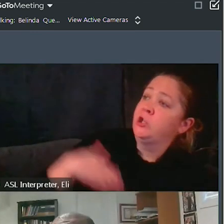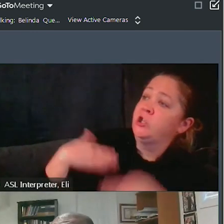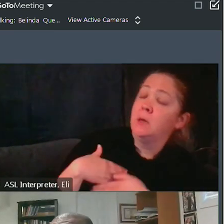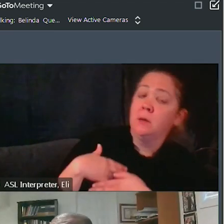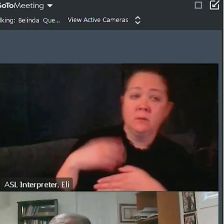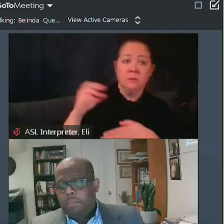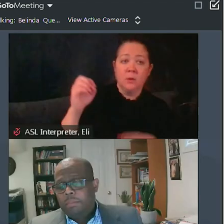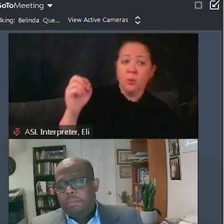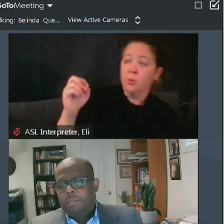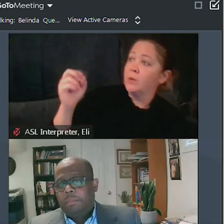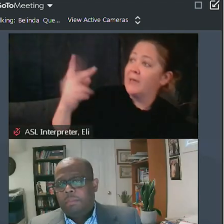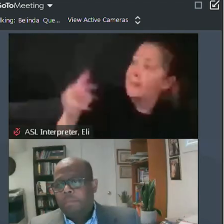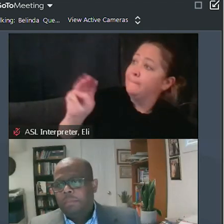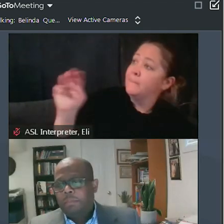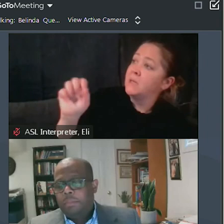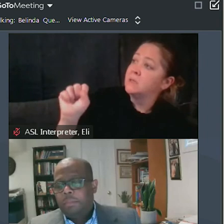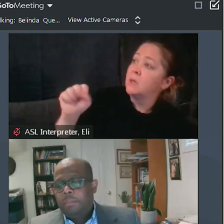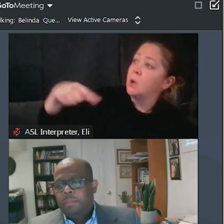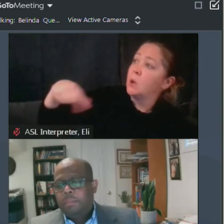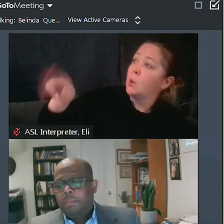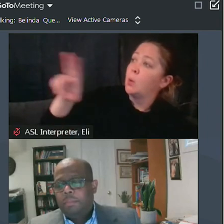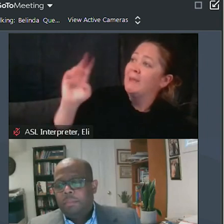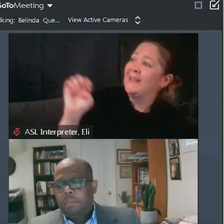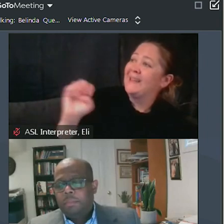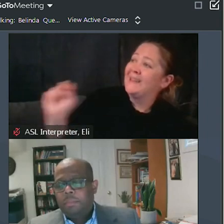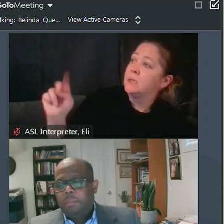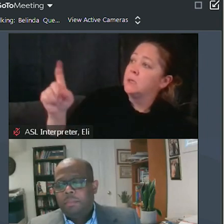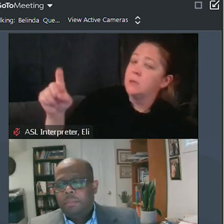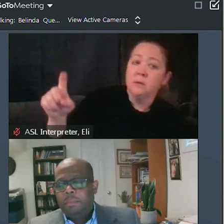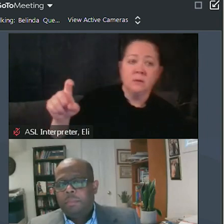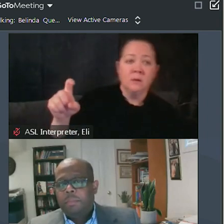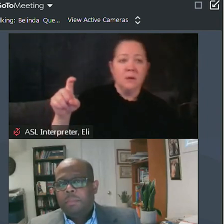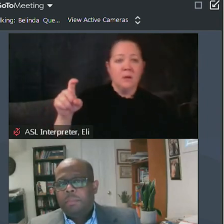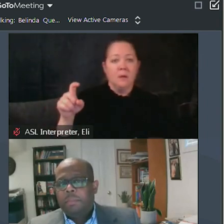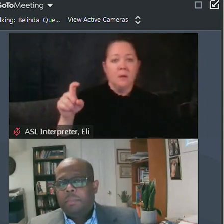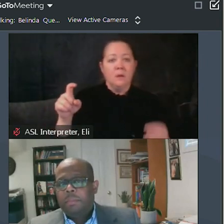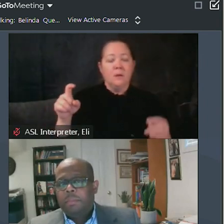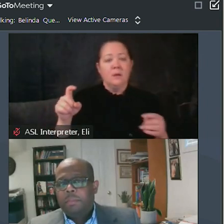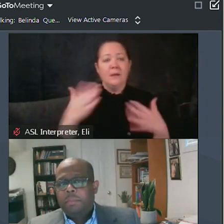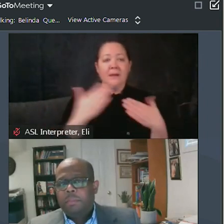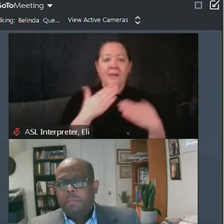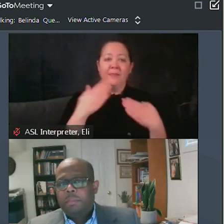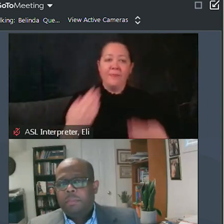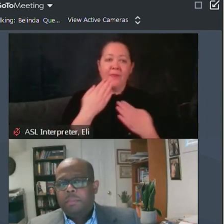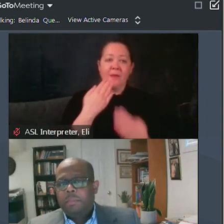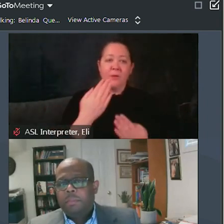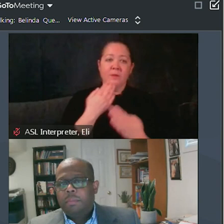Okay. But my parents move on. Thank you so very much. You guys, I got a board meeting, so it's been a long day, but anyway,